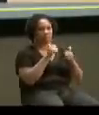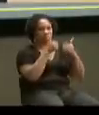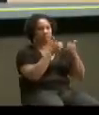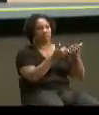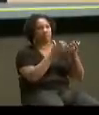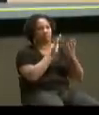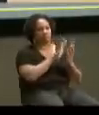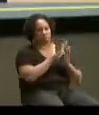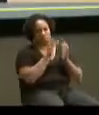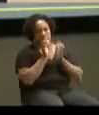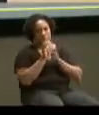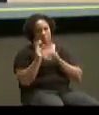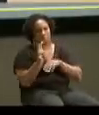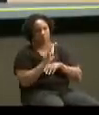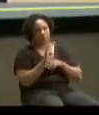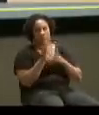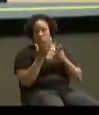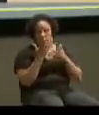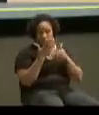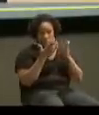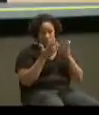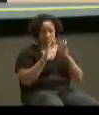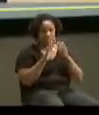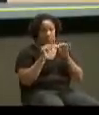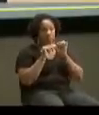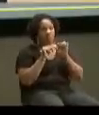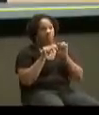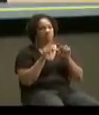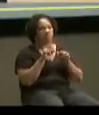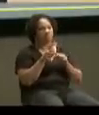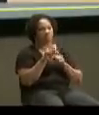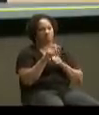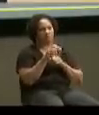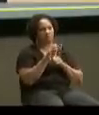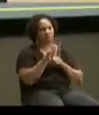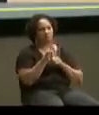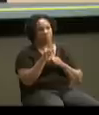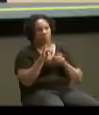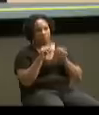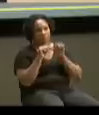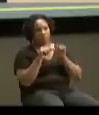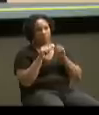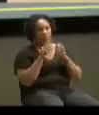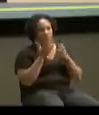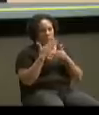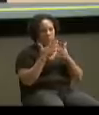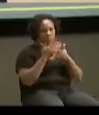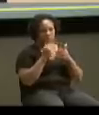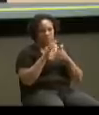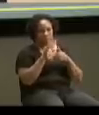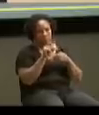FACED BY SMALL BUSINESSES, AND WHAT SOME OF THE SUSTAINABILITY